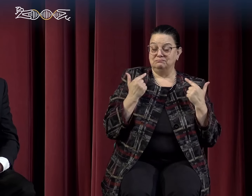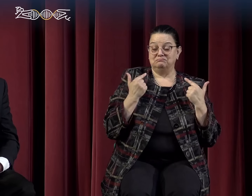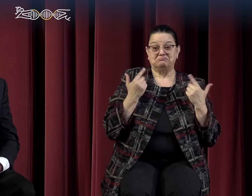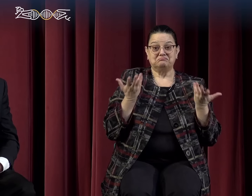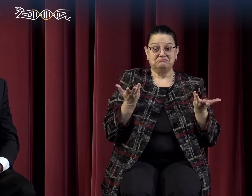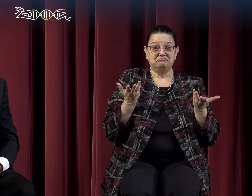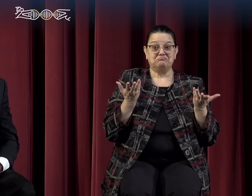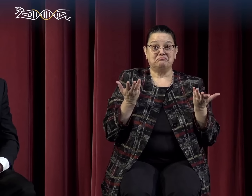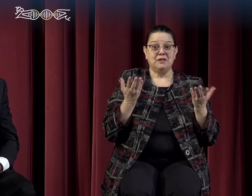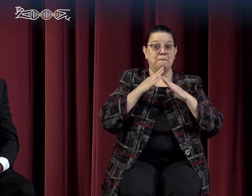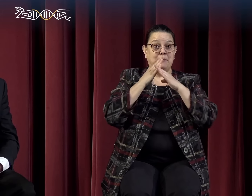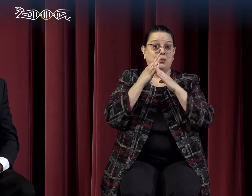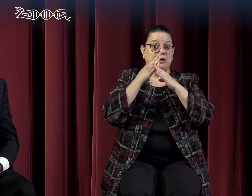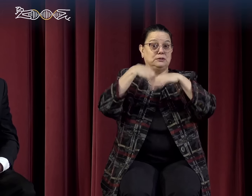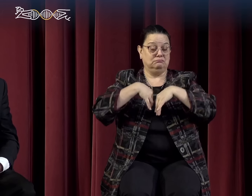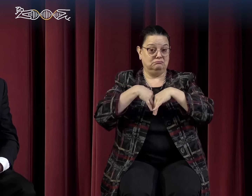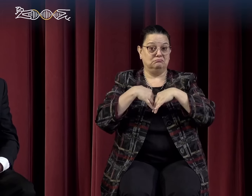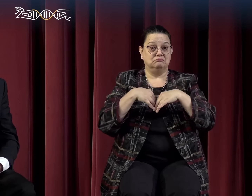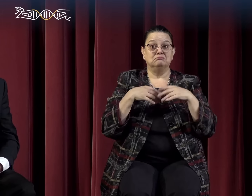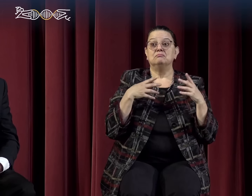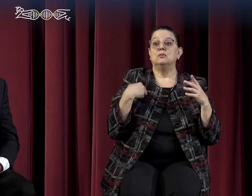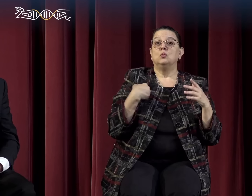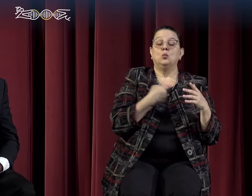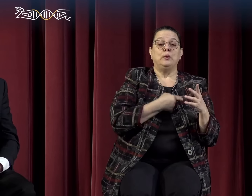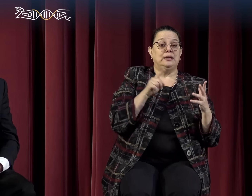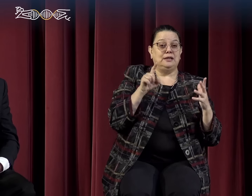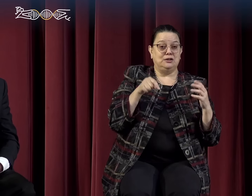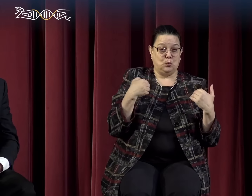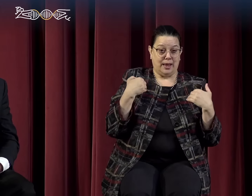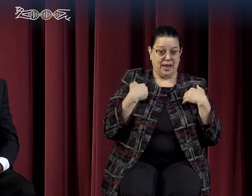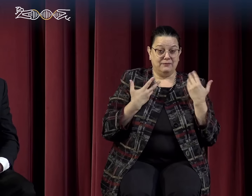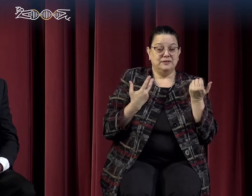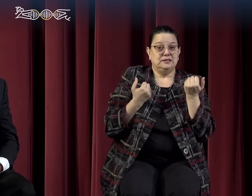live good lives. We can remove barriers.